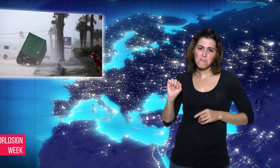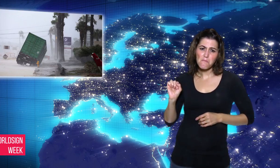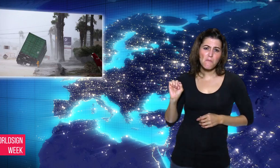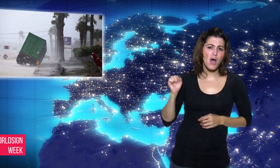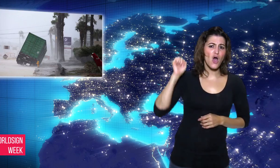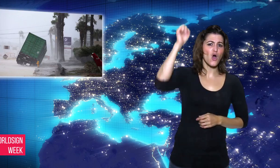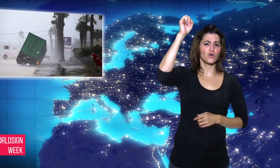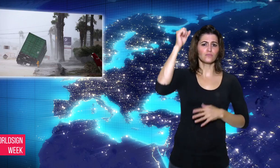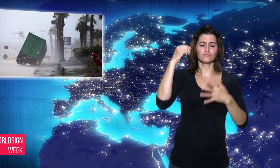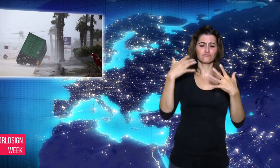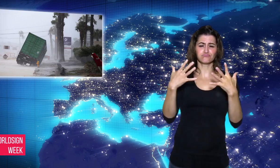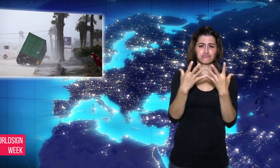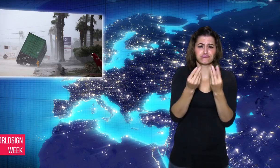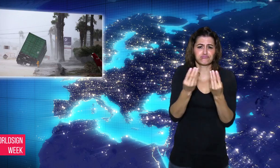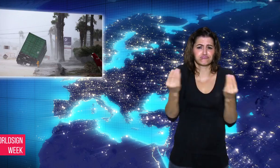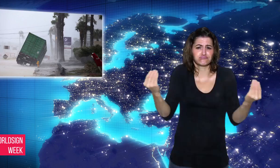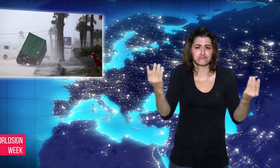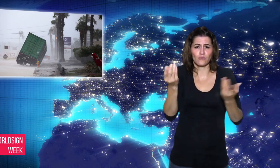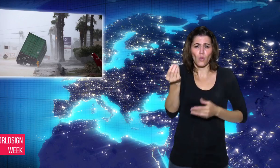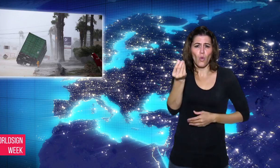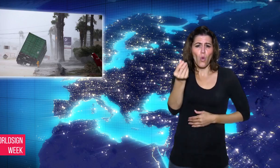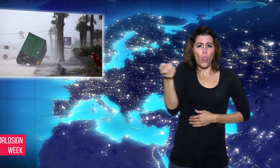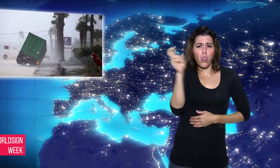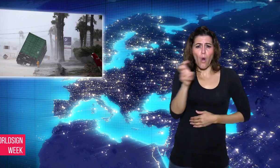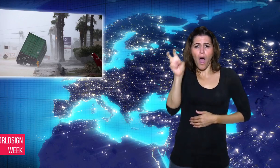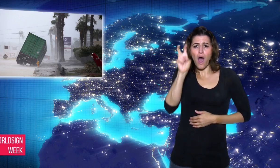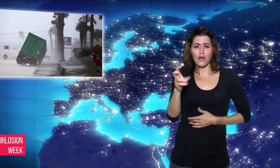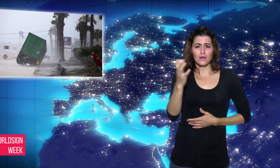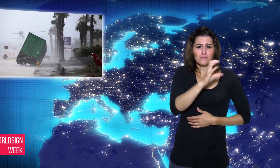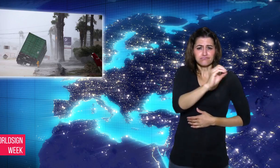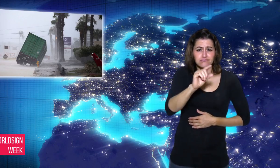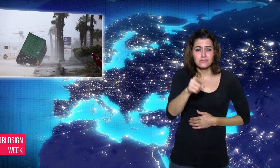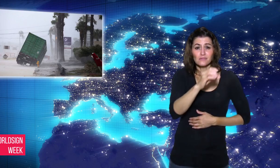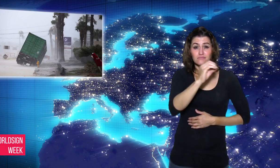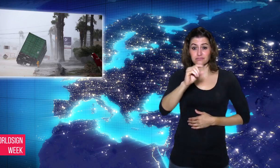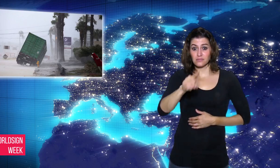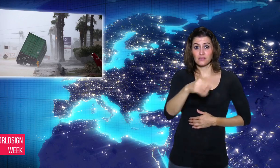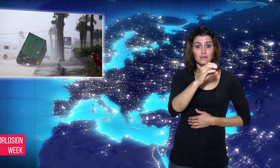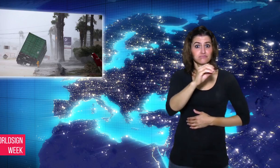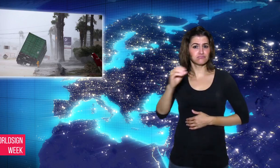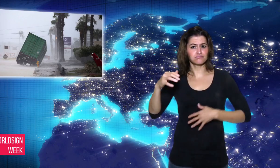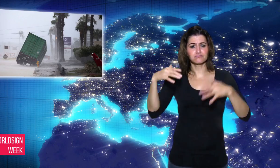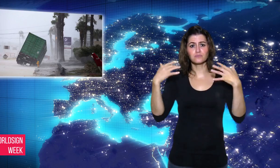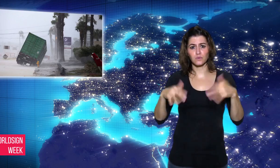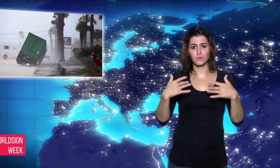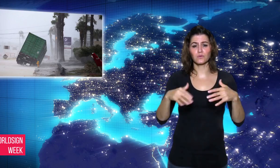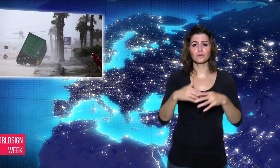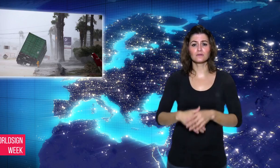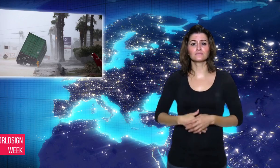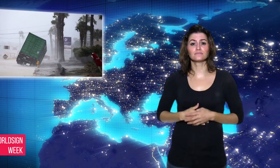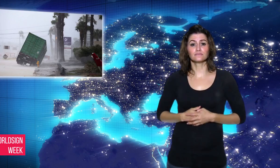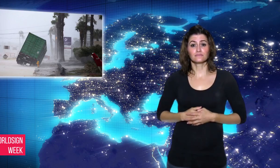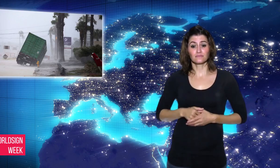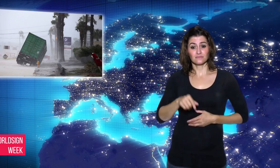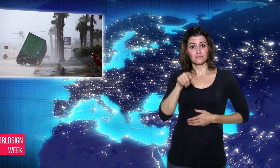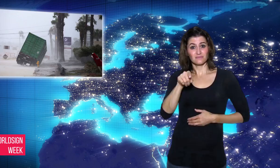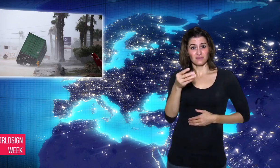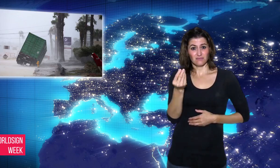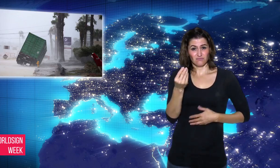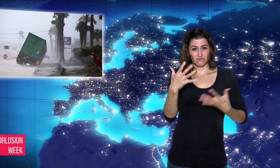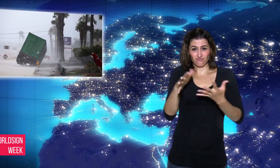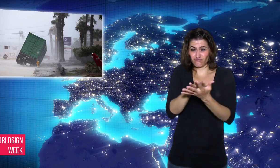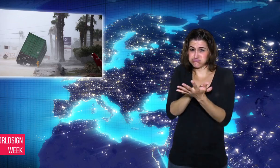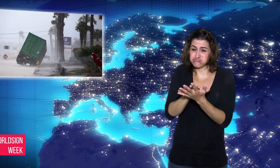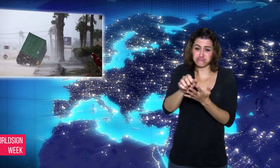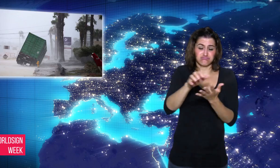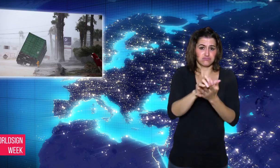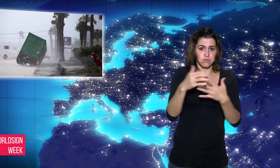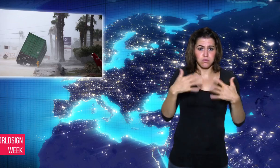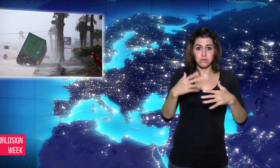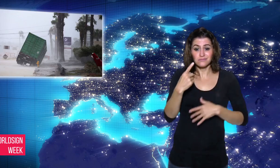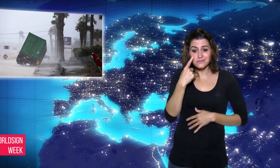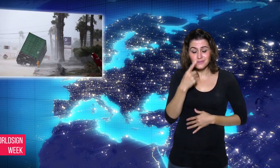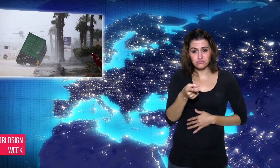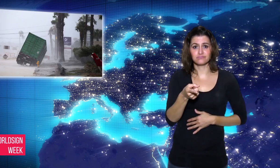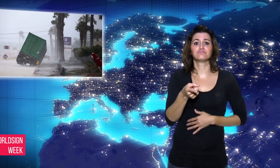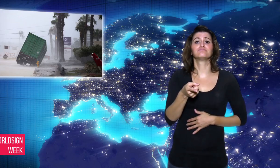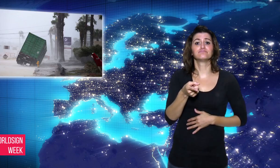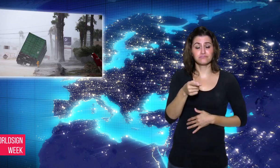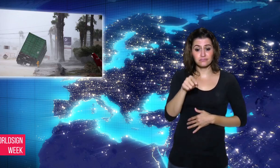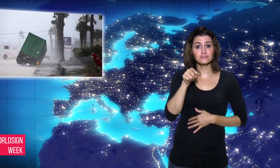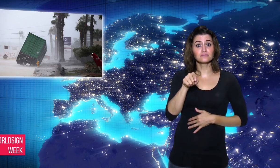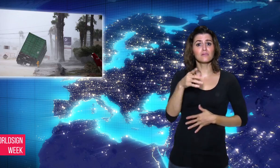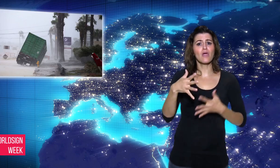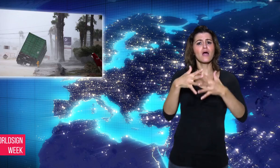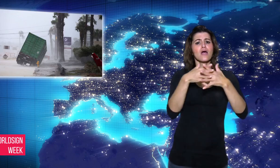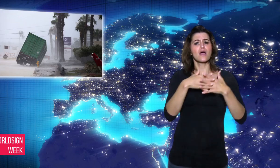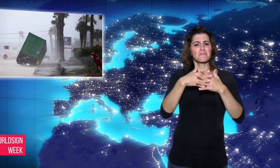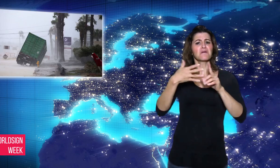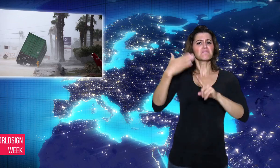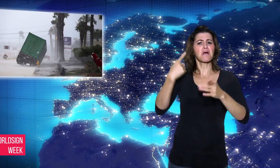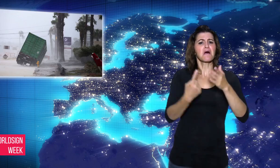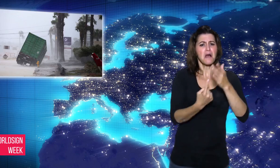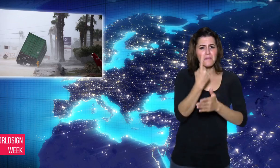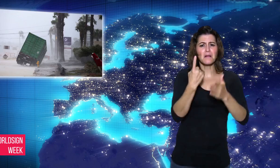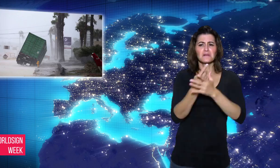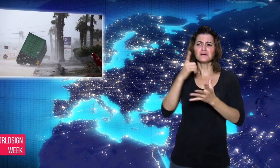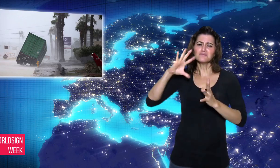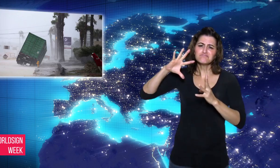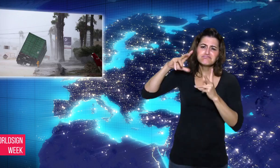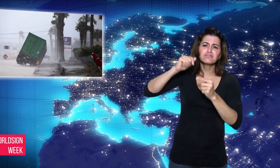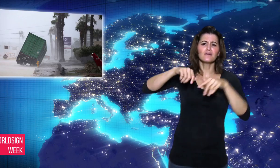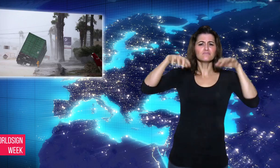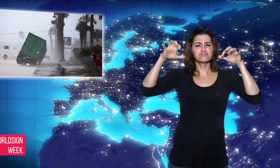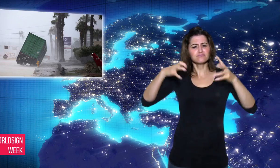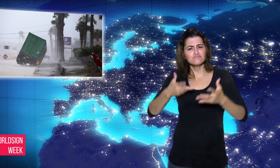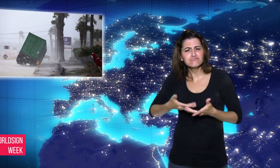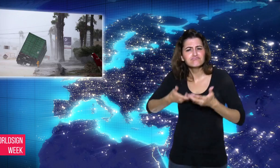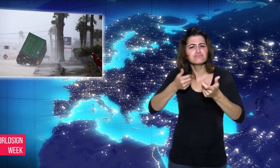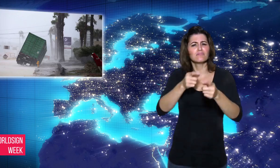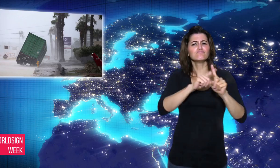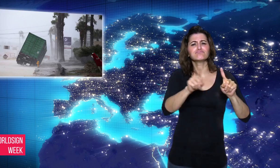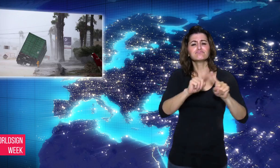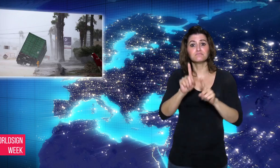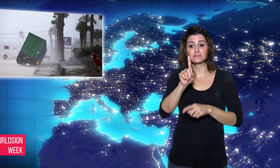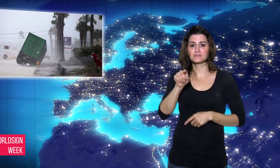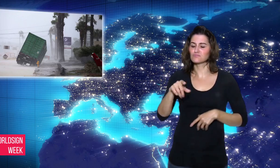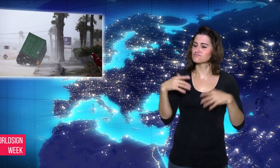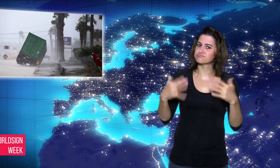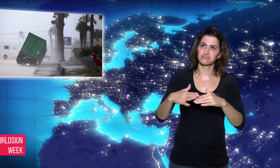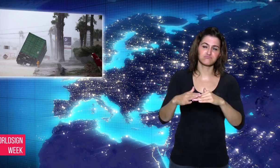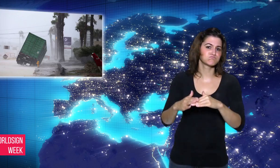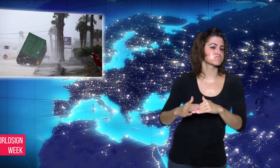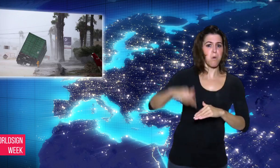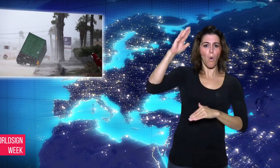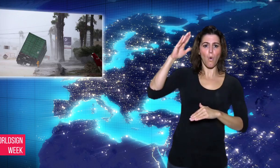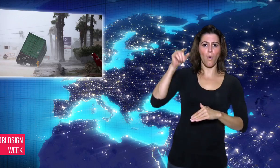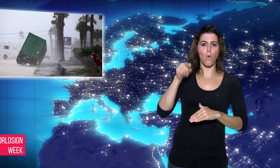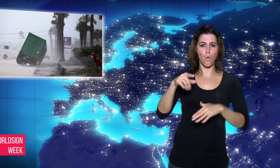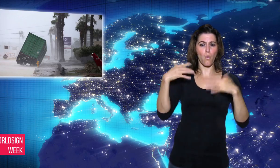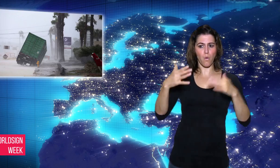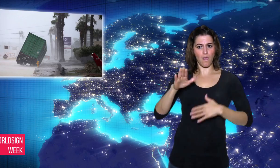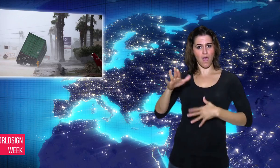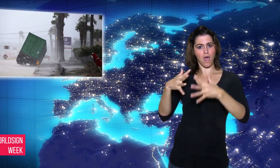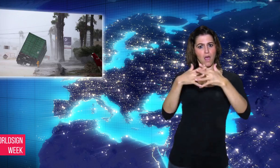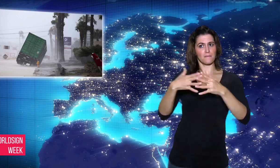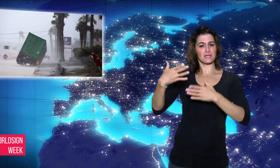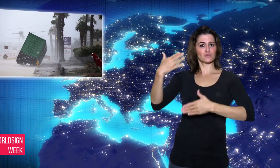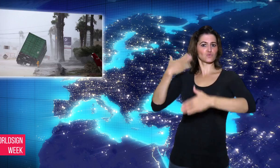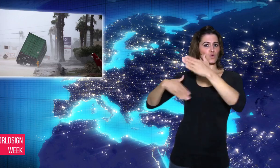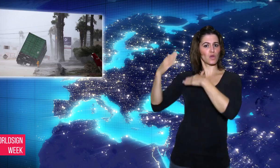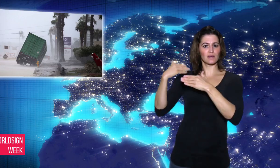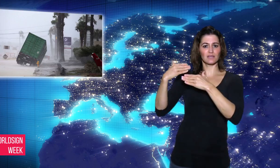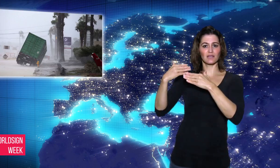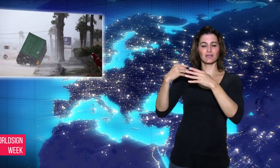natural disasters.